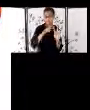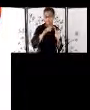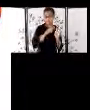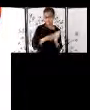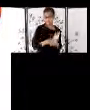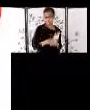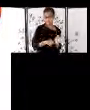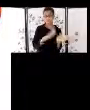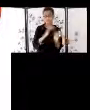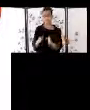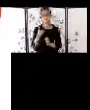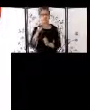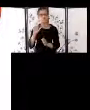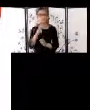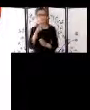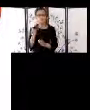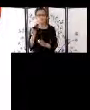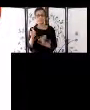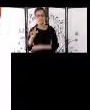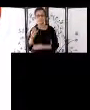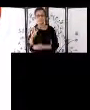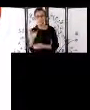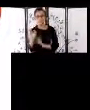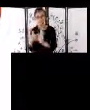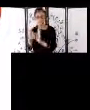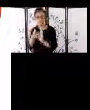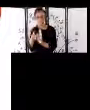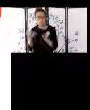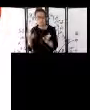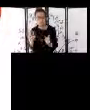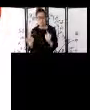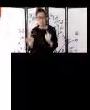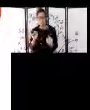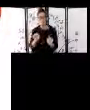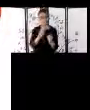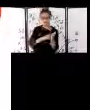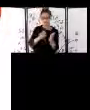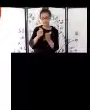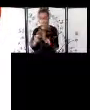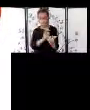with your grant application. It should not be about this specific project but rather